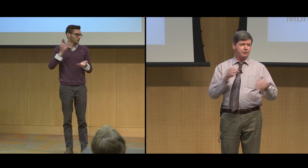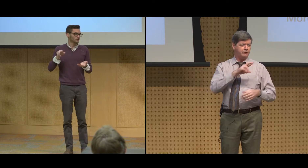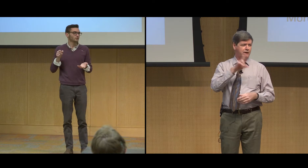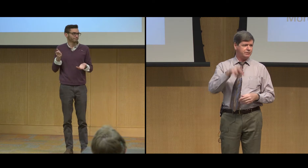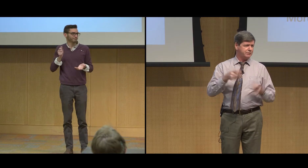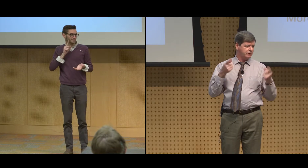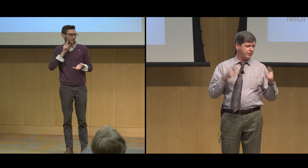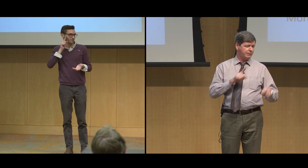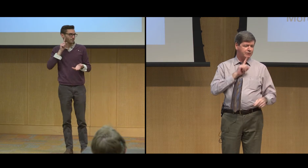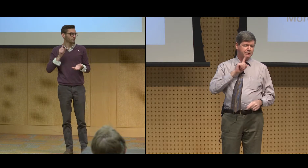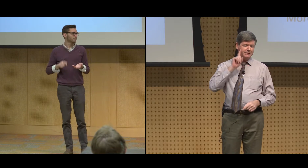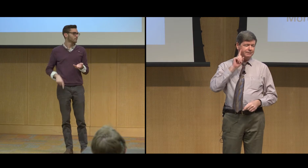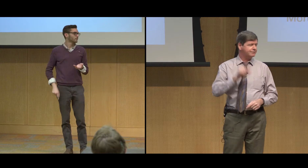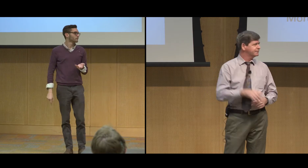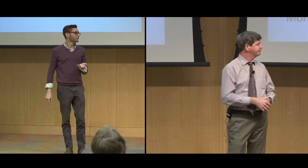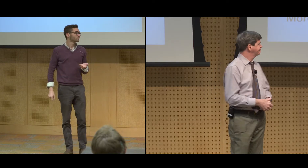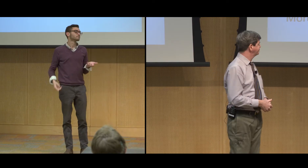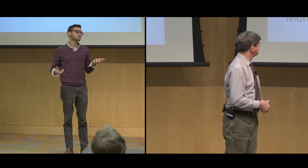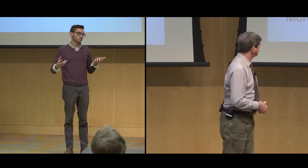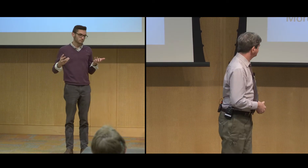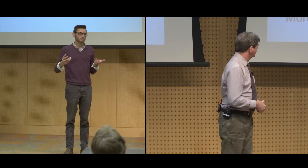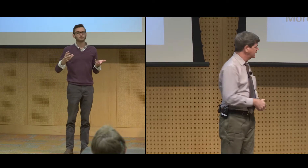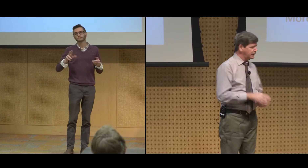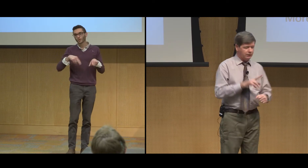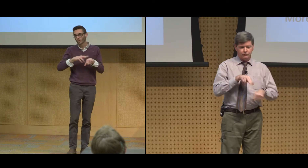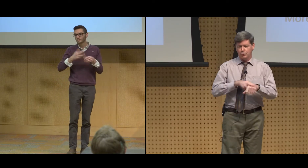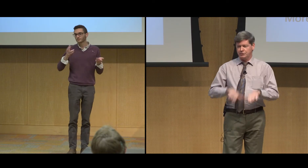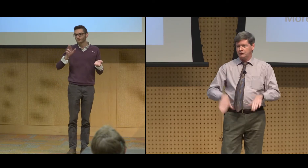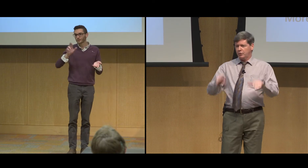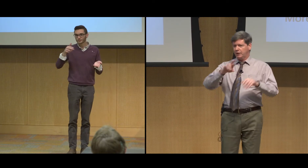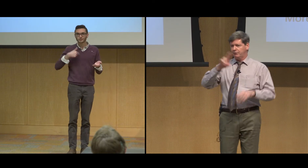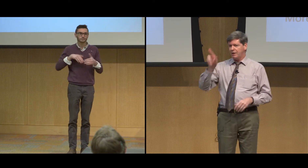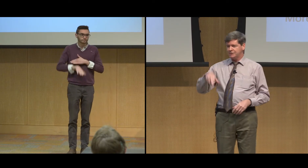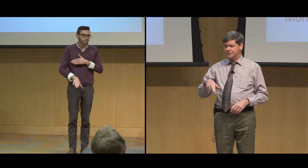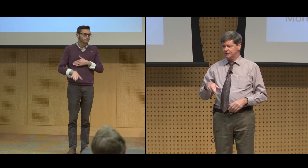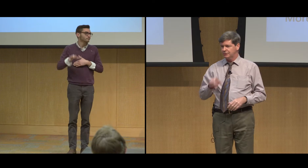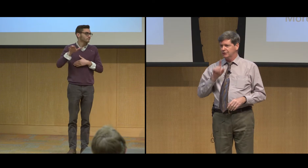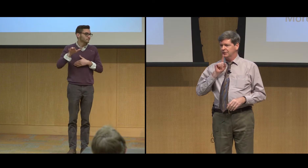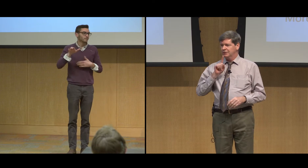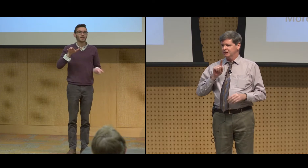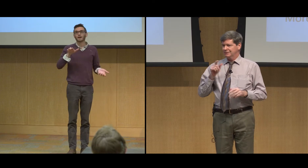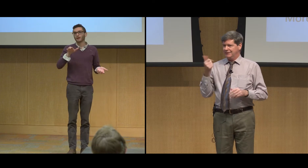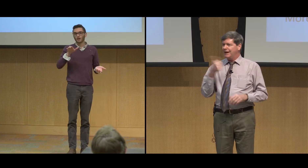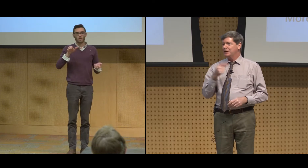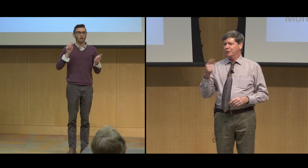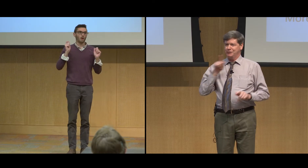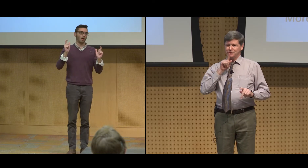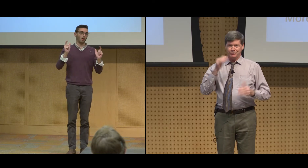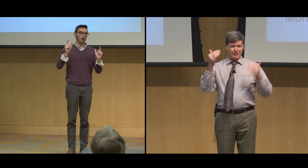who happened to be deaf. And, of course, growing up in Rochester, anyone is certainly aware